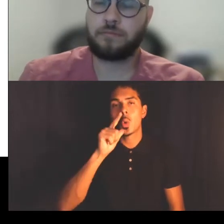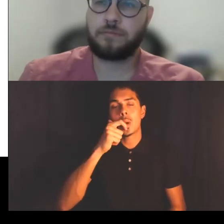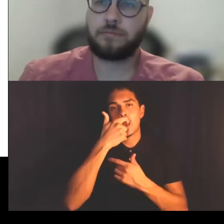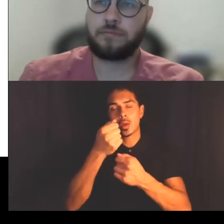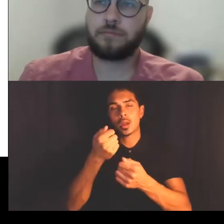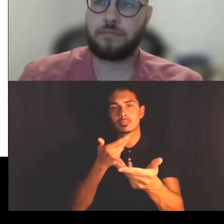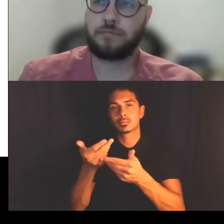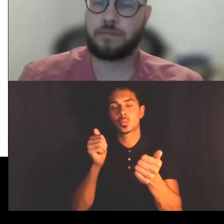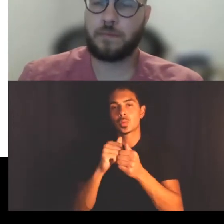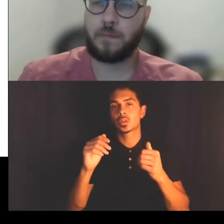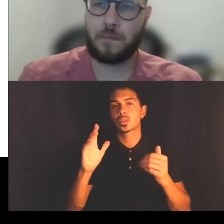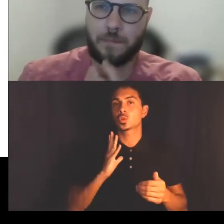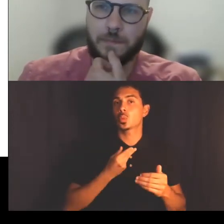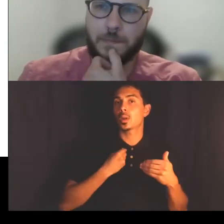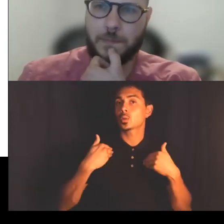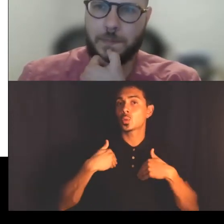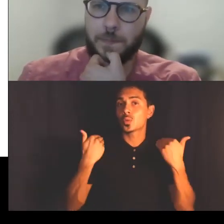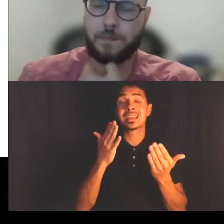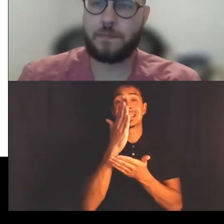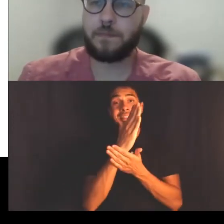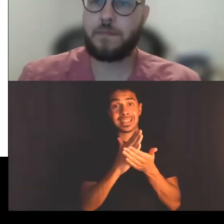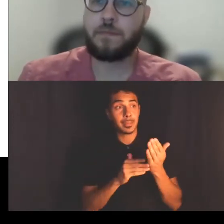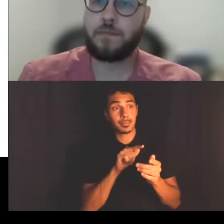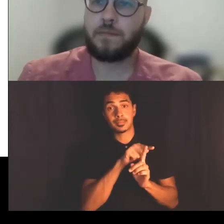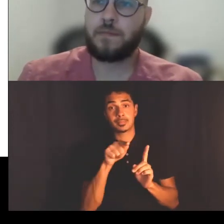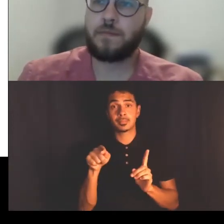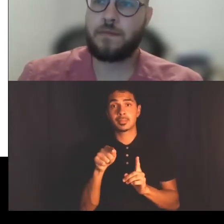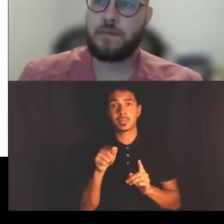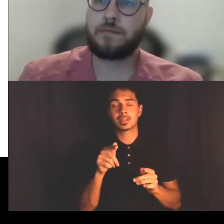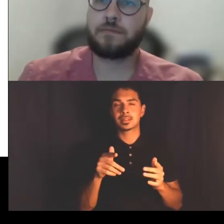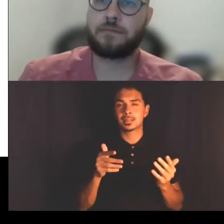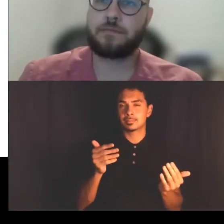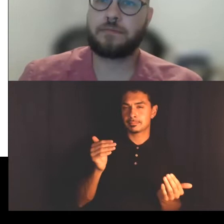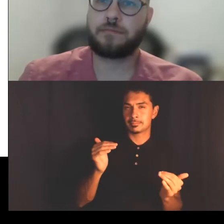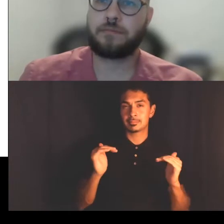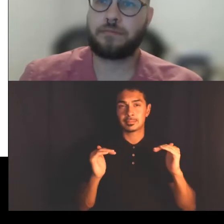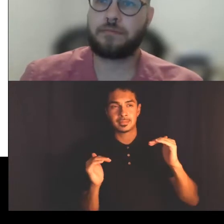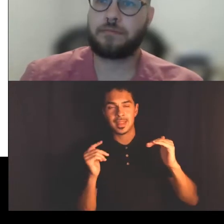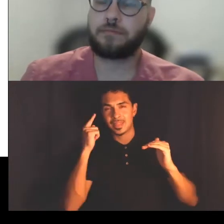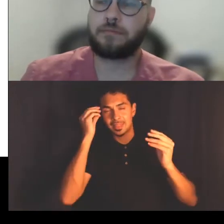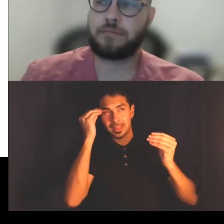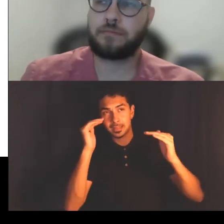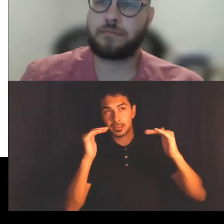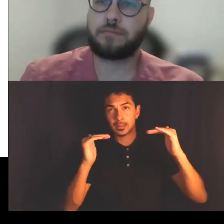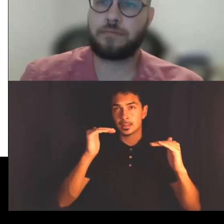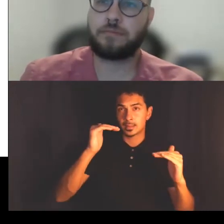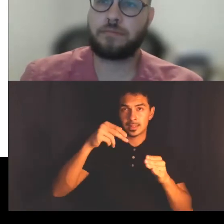So there are some people that are weighing that decision, whether they should stop or not